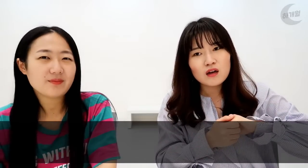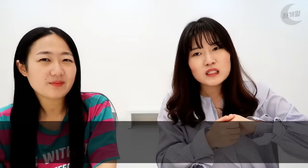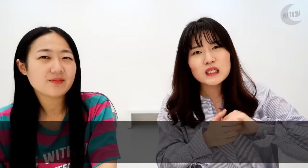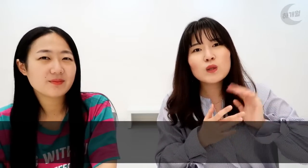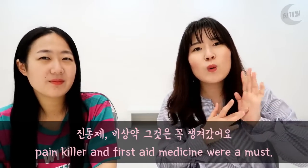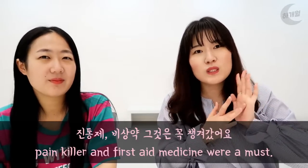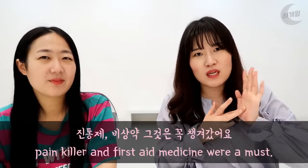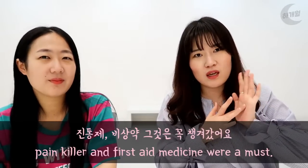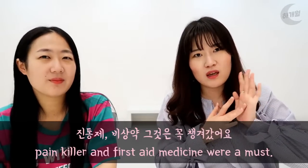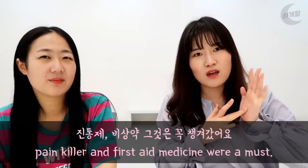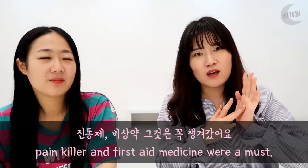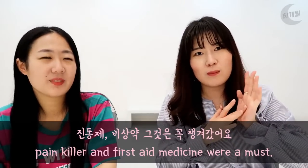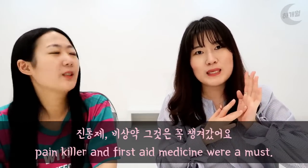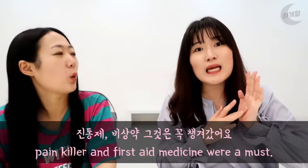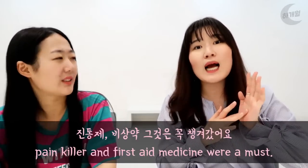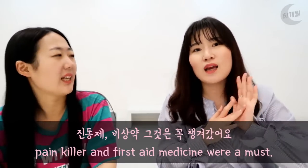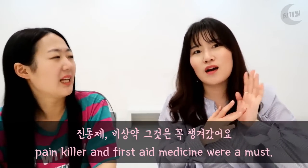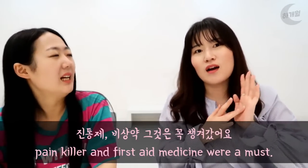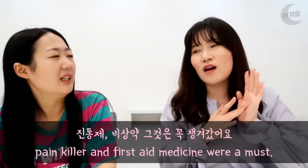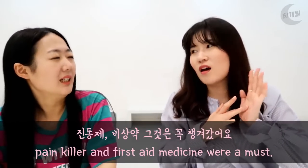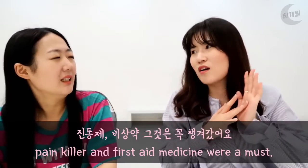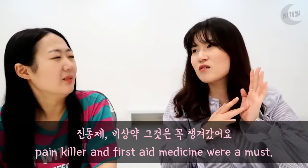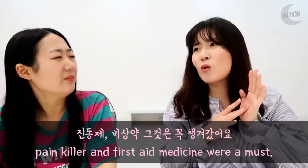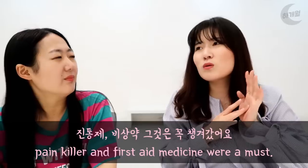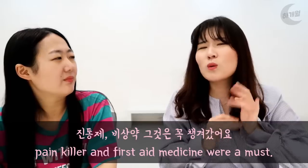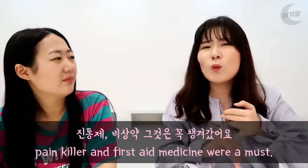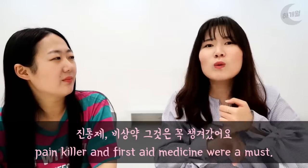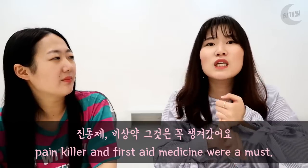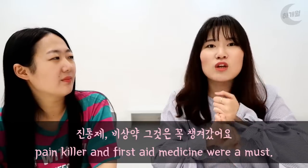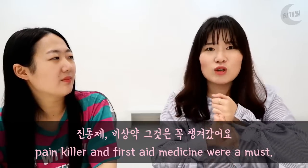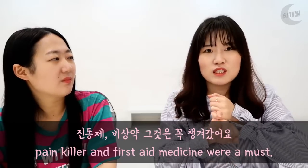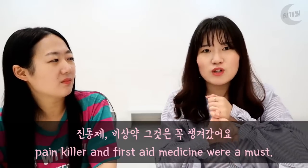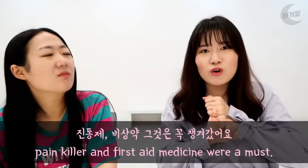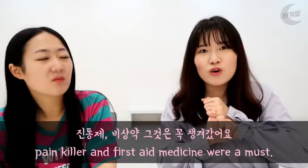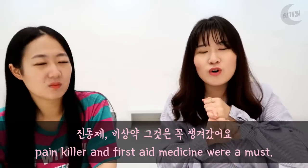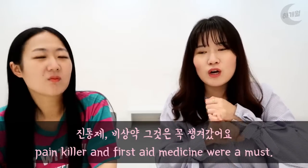pain killer and first aid medicine were a must.